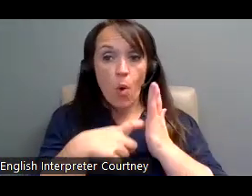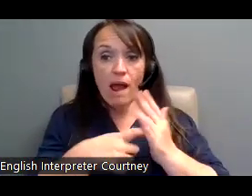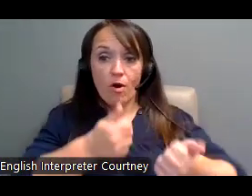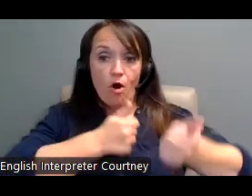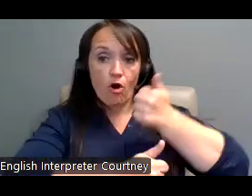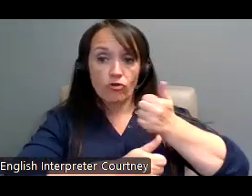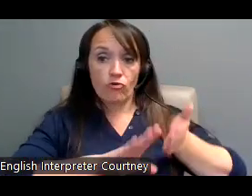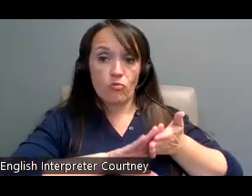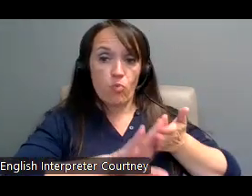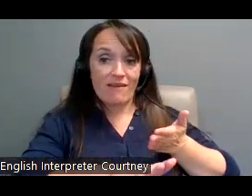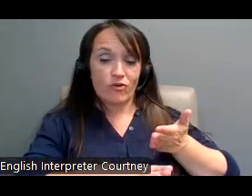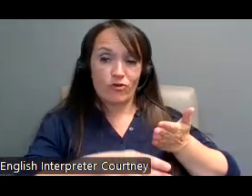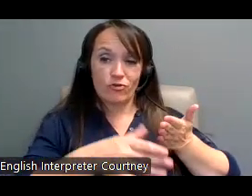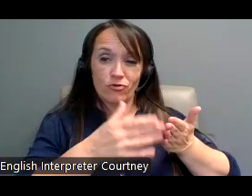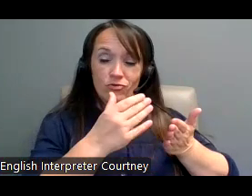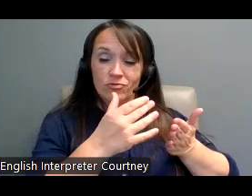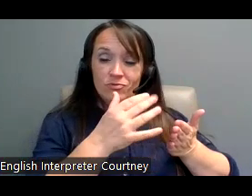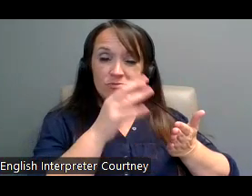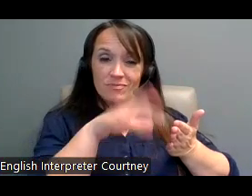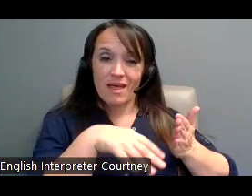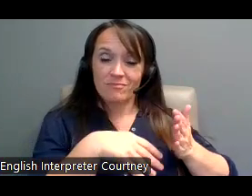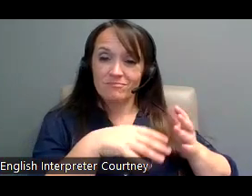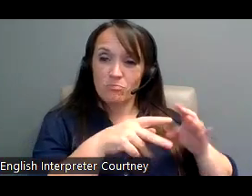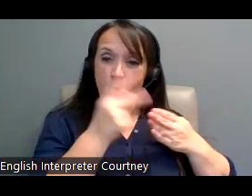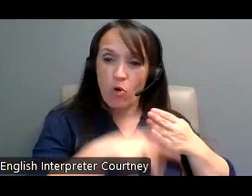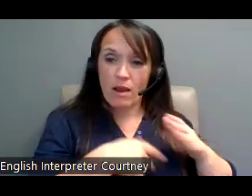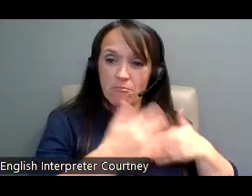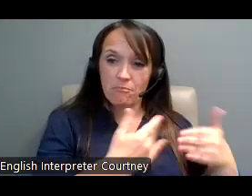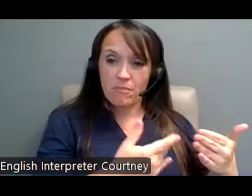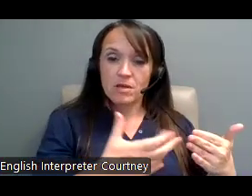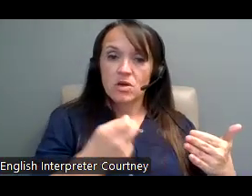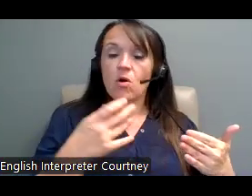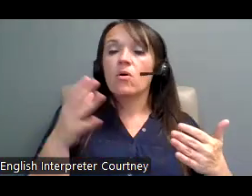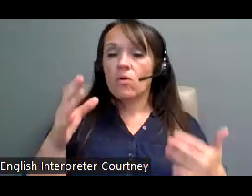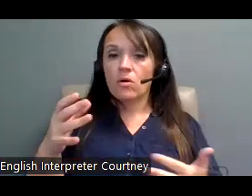that hopefully, you can transition over to receiving waiver services. So you will not